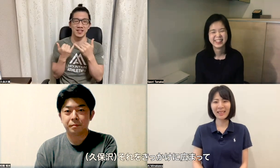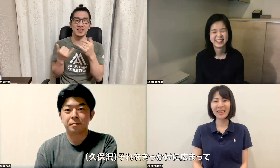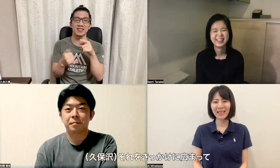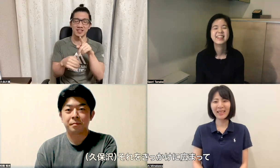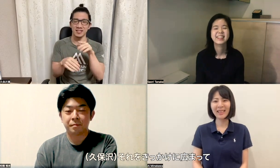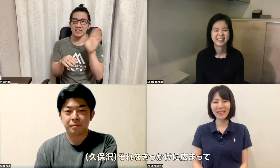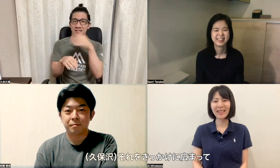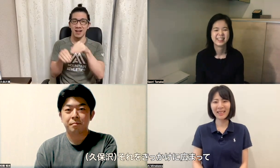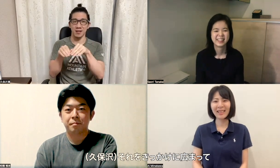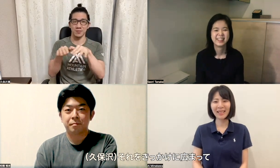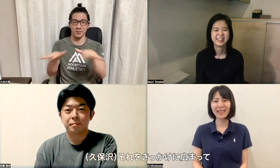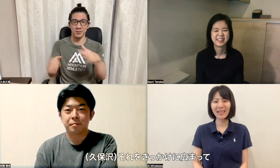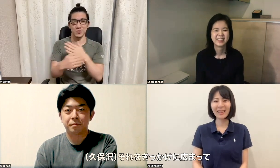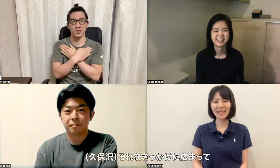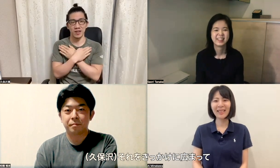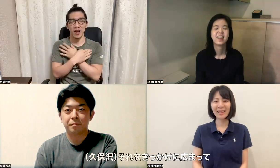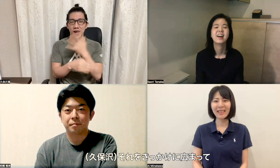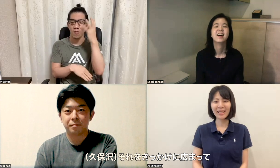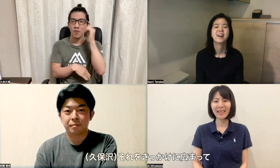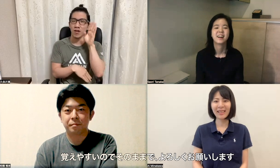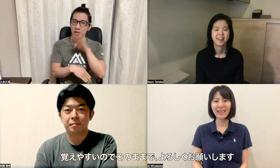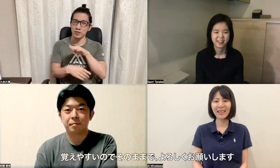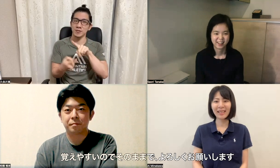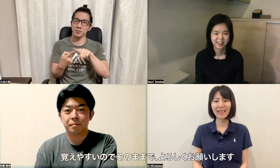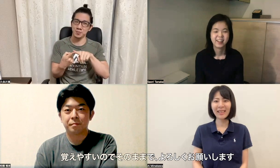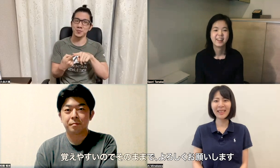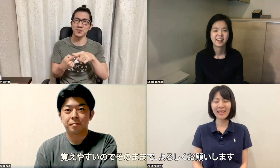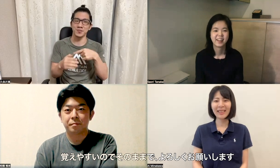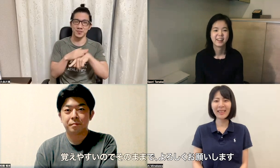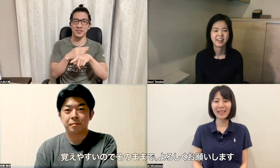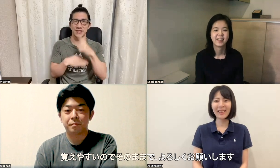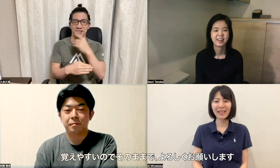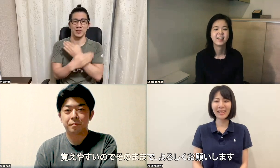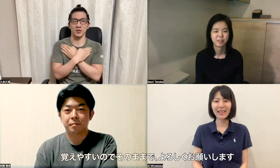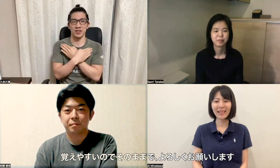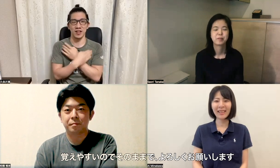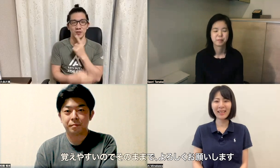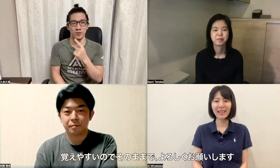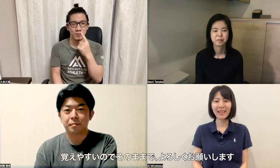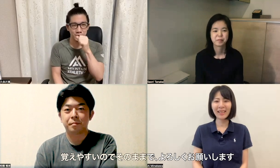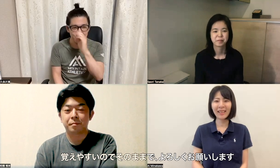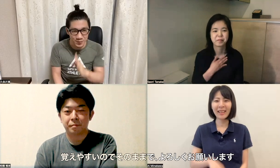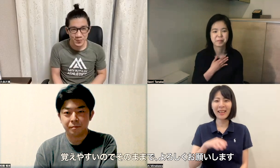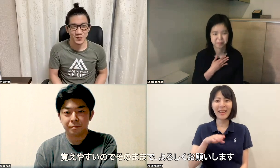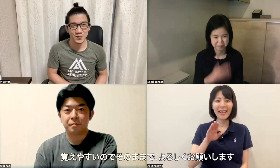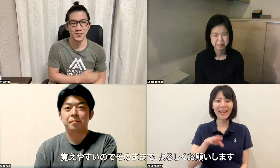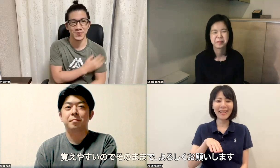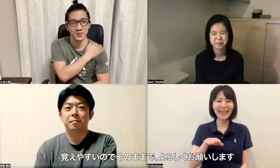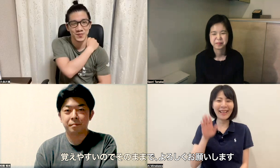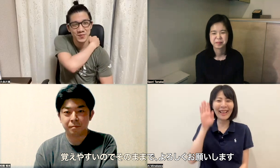(YK) Then it spread. I think it's easy to remember, please call me like this.